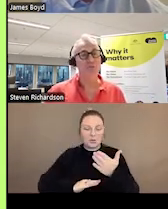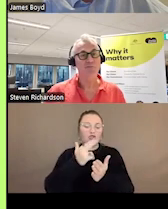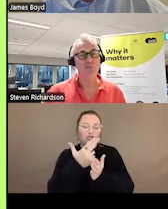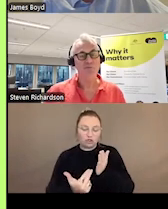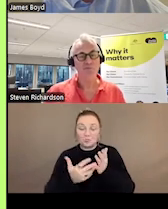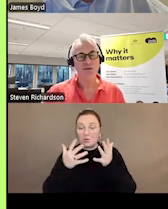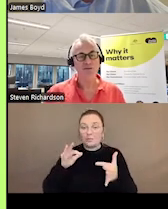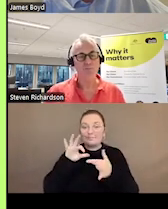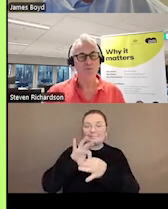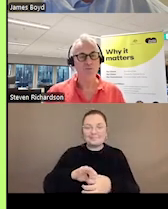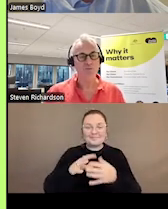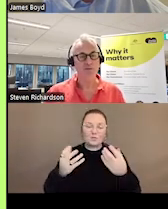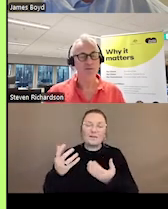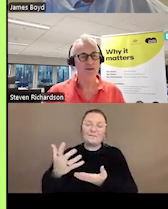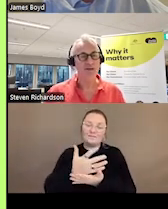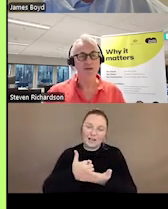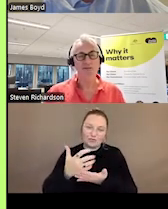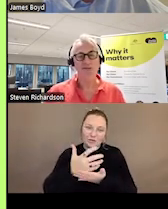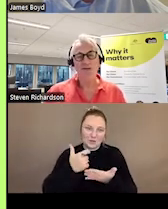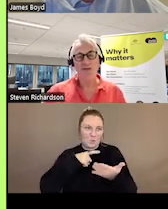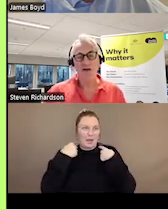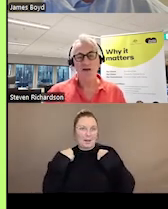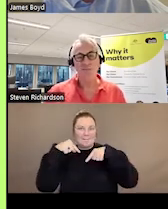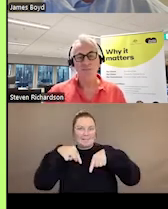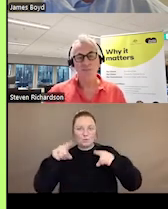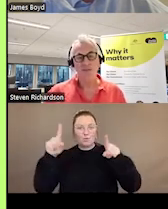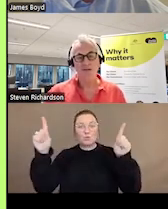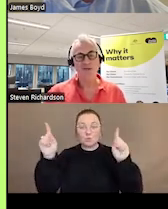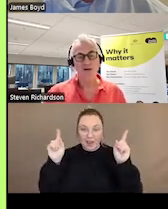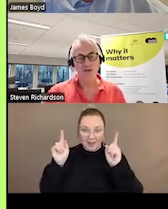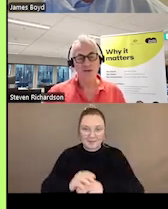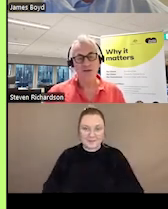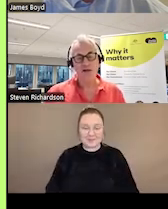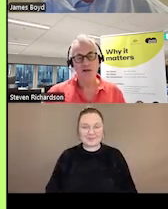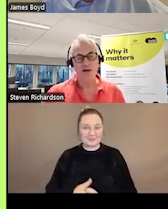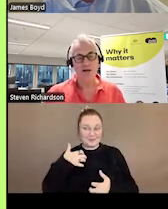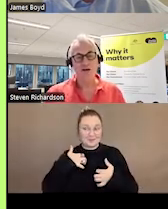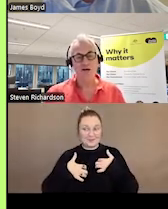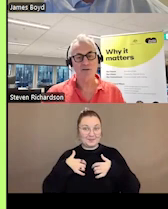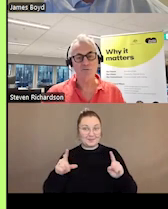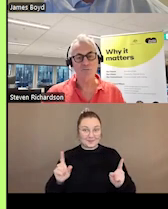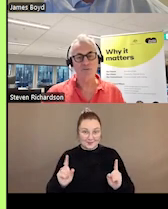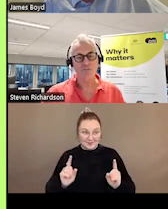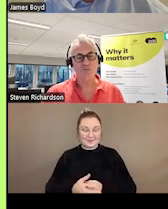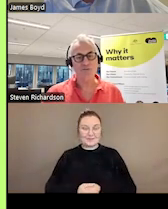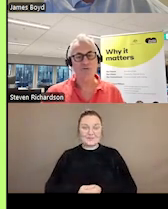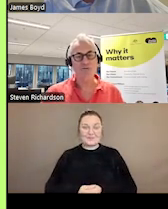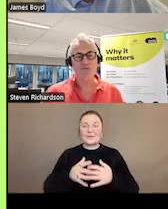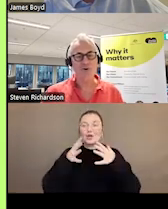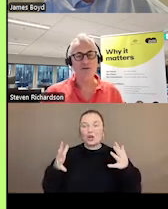of course, fundraising which brings me here today. And excitingly, a lot of experience on